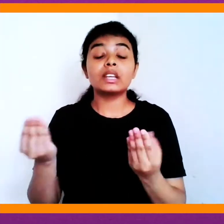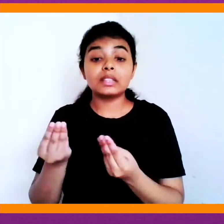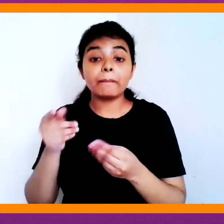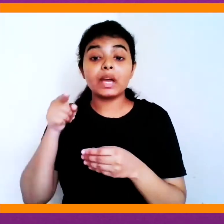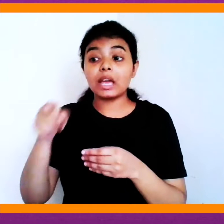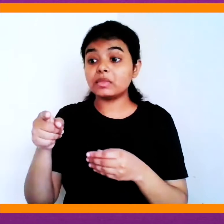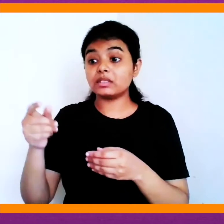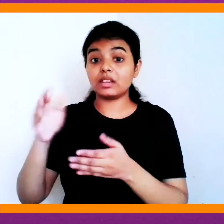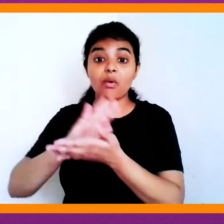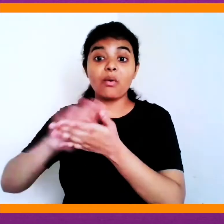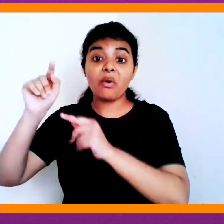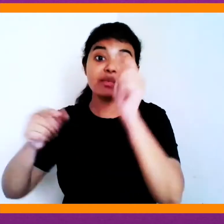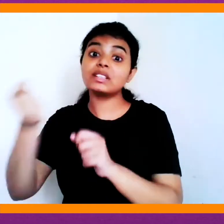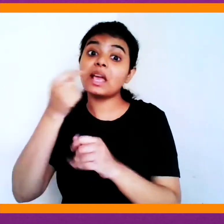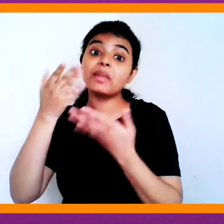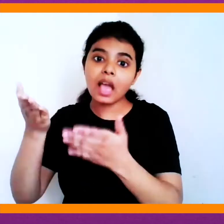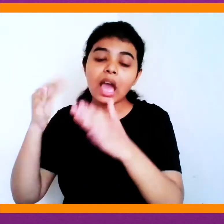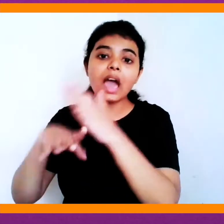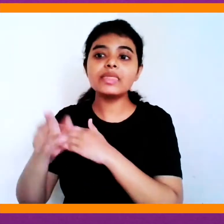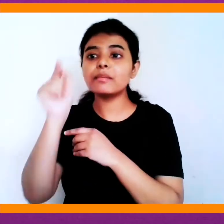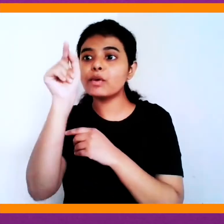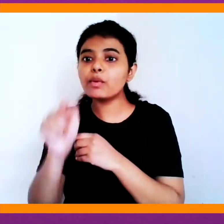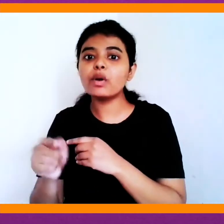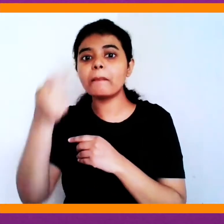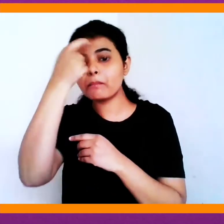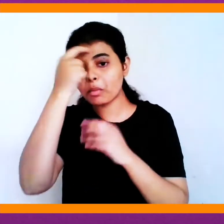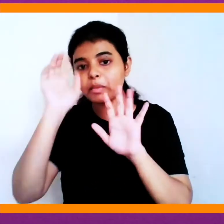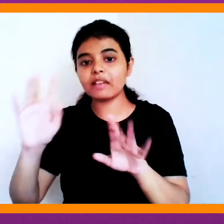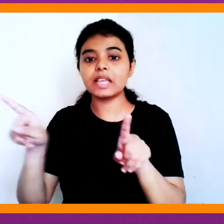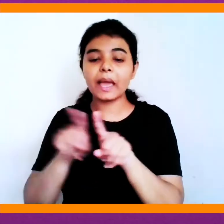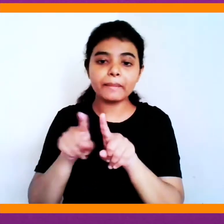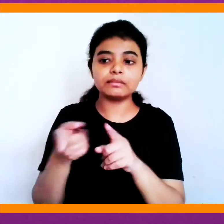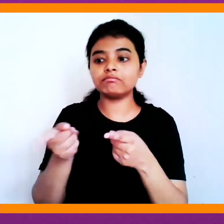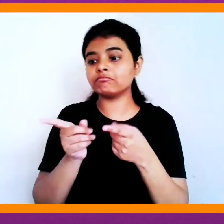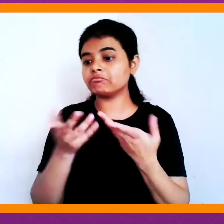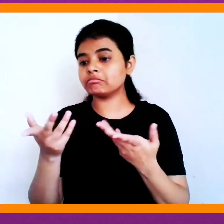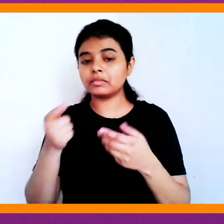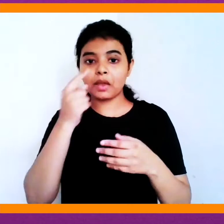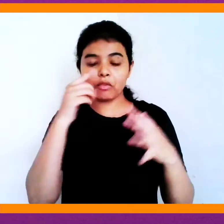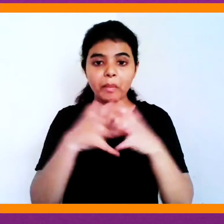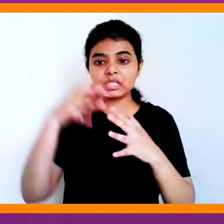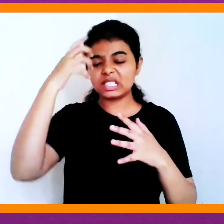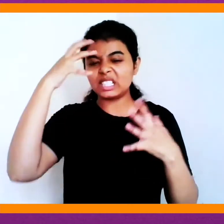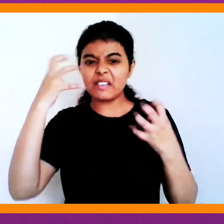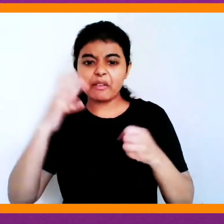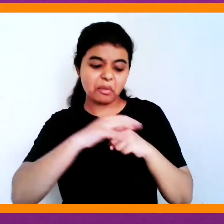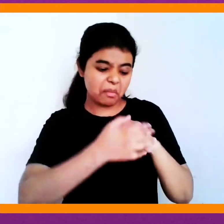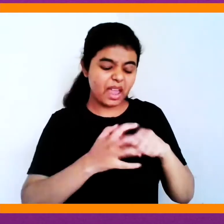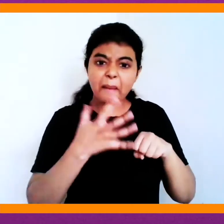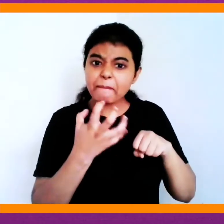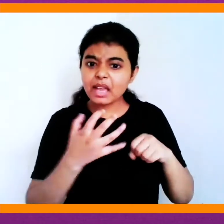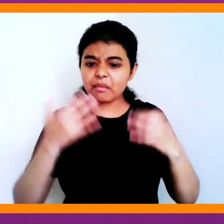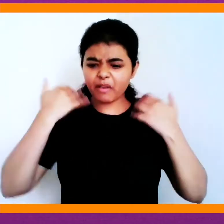however it is a hormonal tablet and some women may have migraines they can have a pain in the breasts